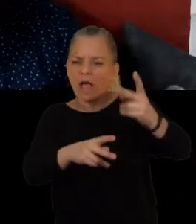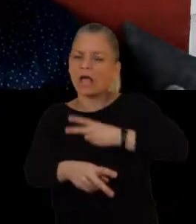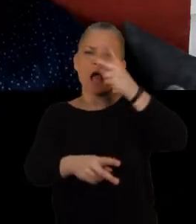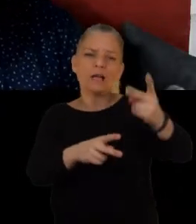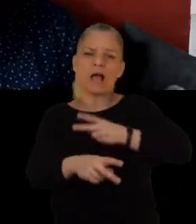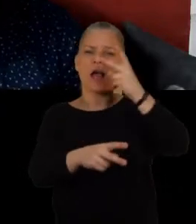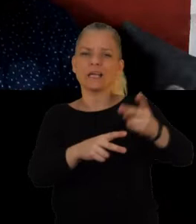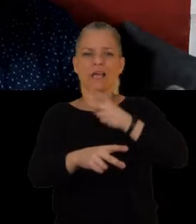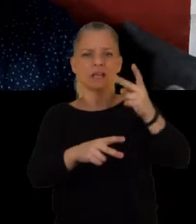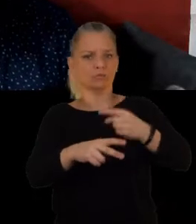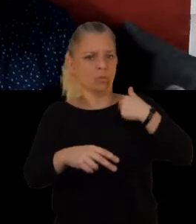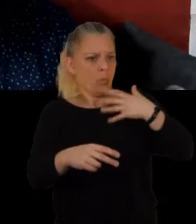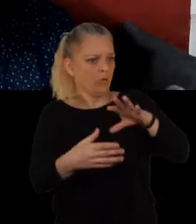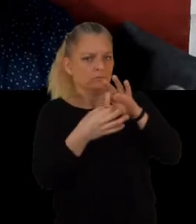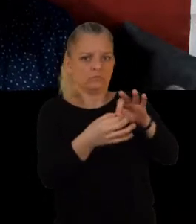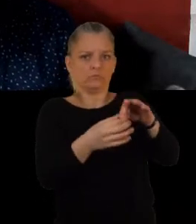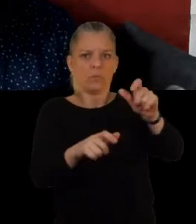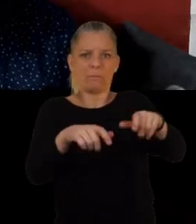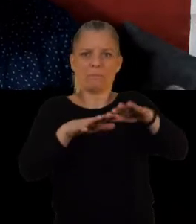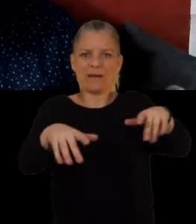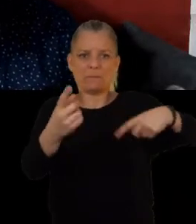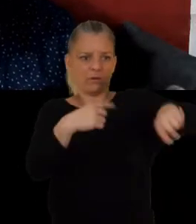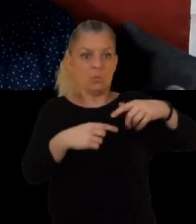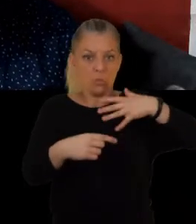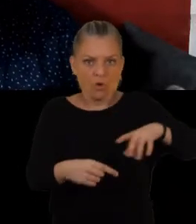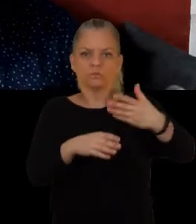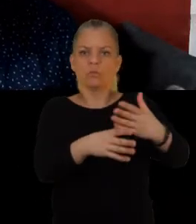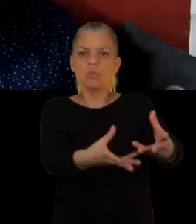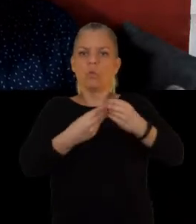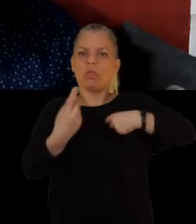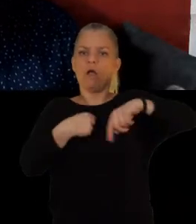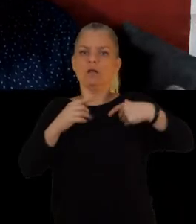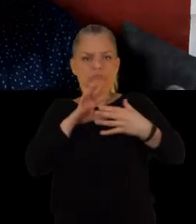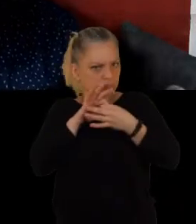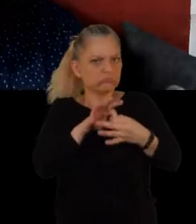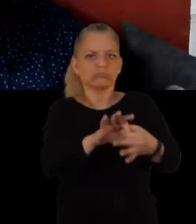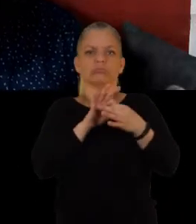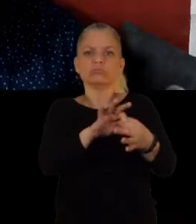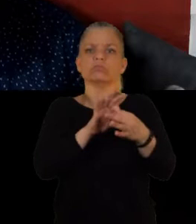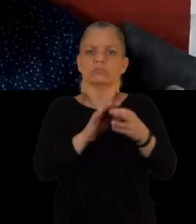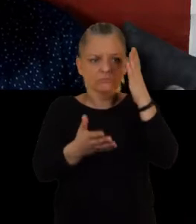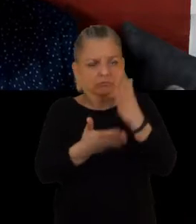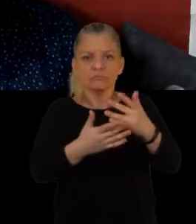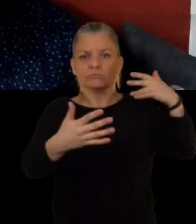and over and over again and we um we only wanted to work with people who wanted to work with us